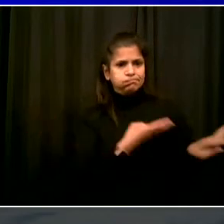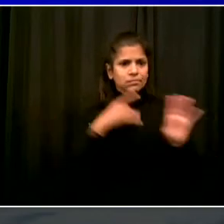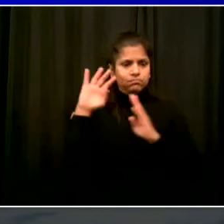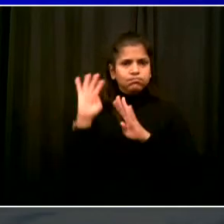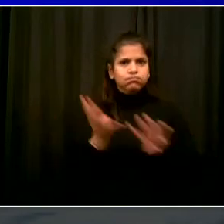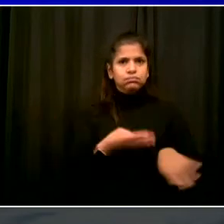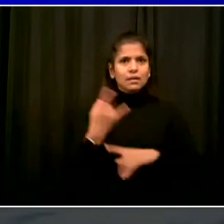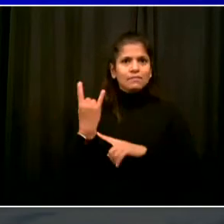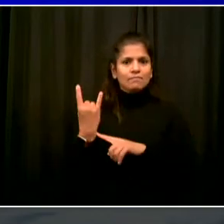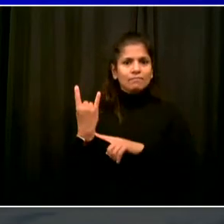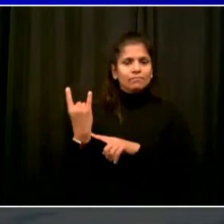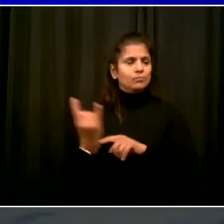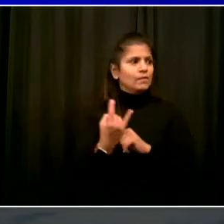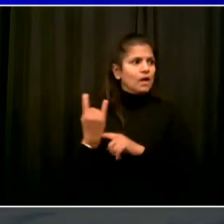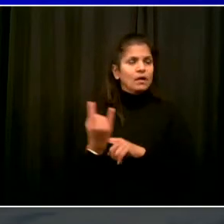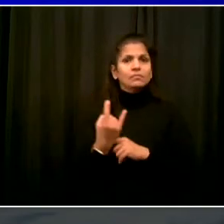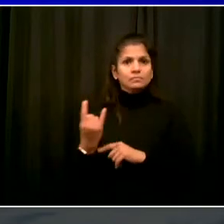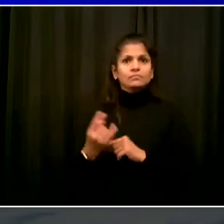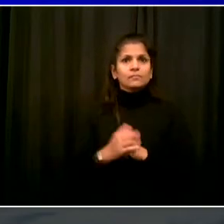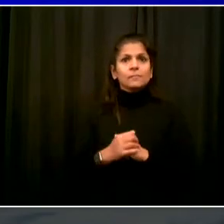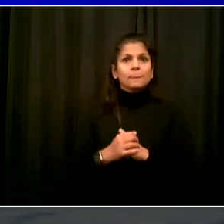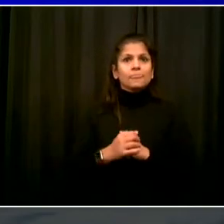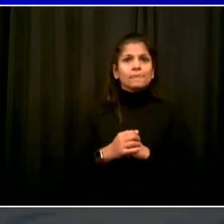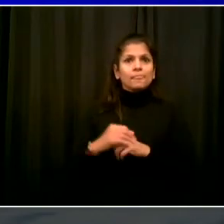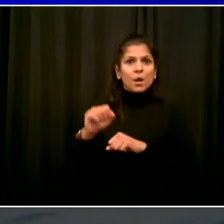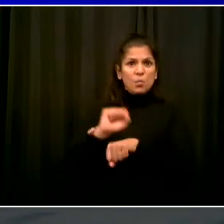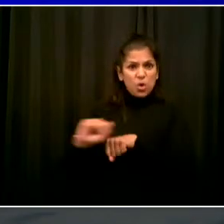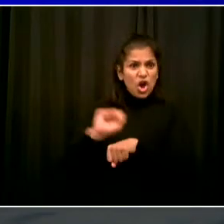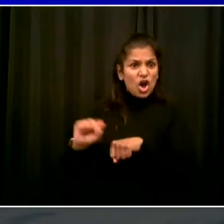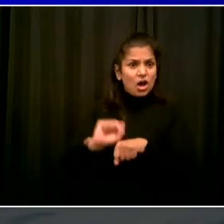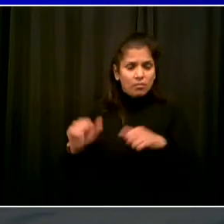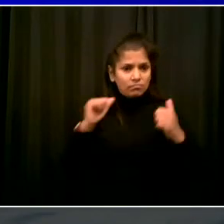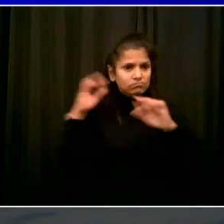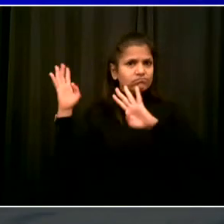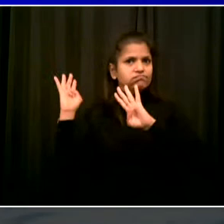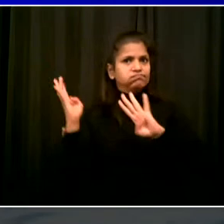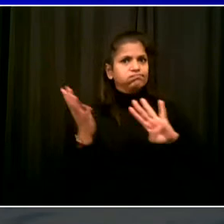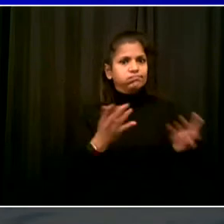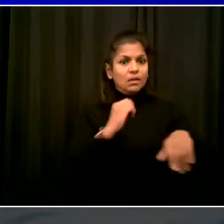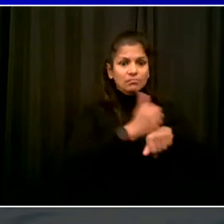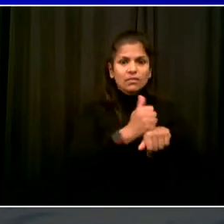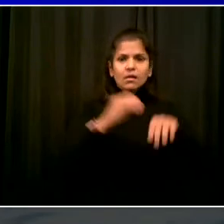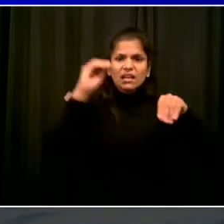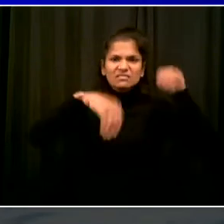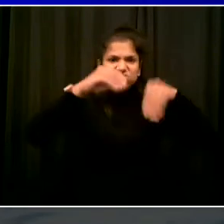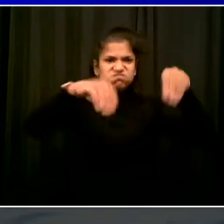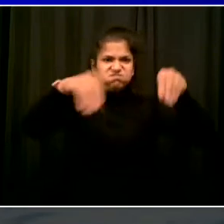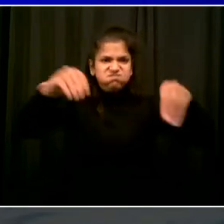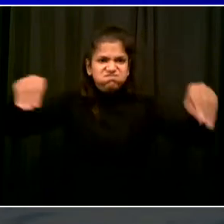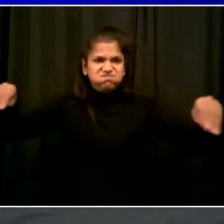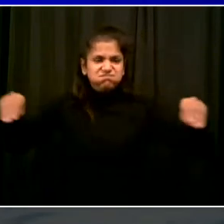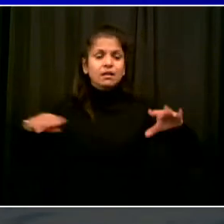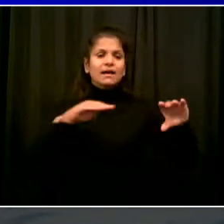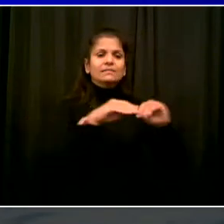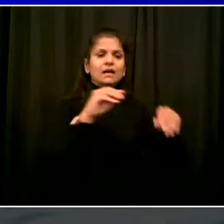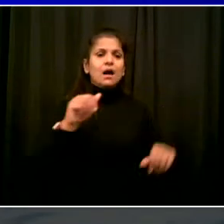REACHED WITH THIS SERVICE AND WWILL B BE PART OF THE FIOS FOOTPRINT. IT HAS TAKEN A